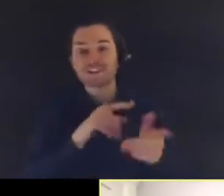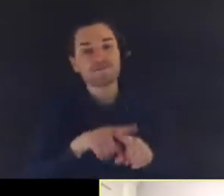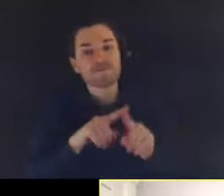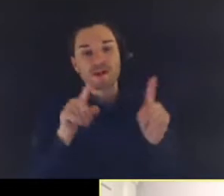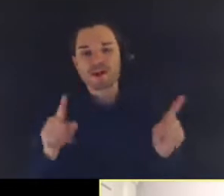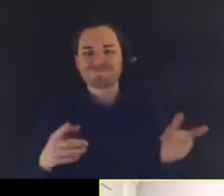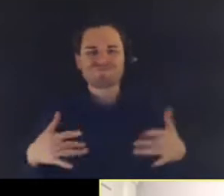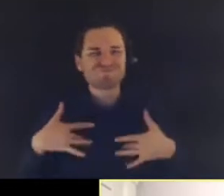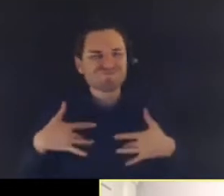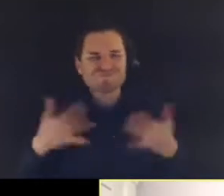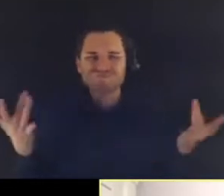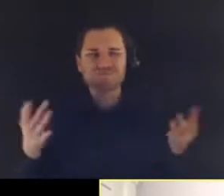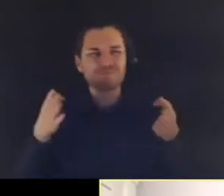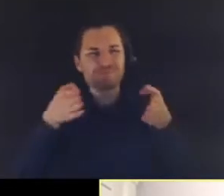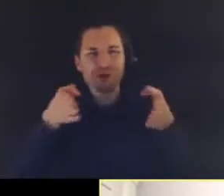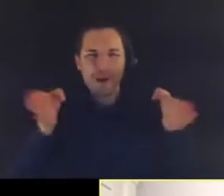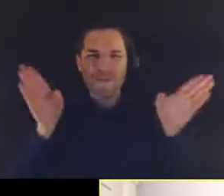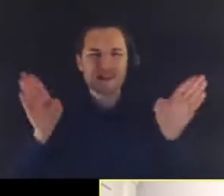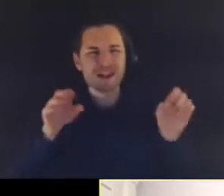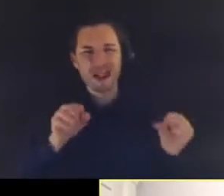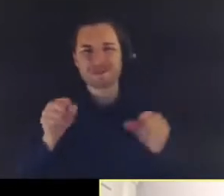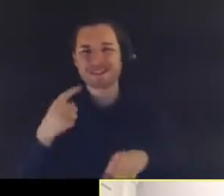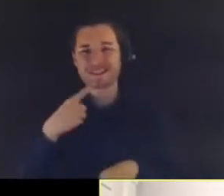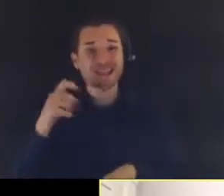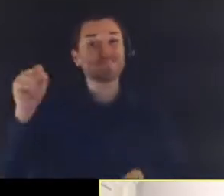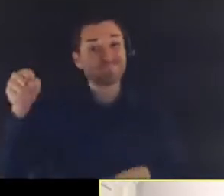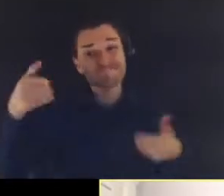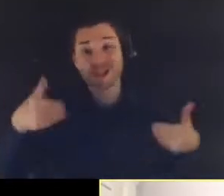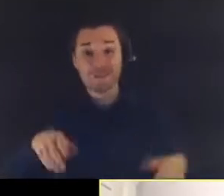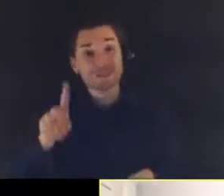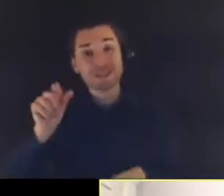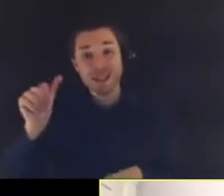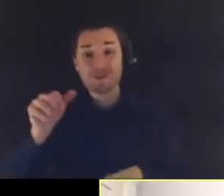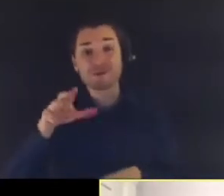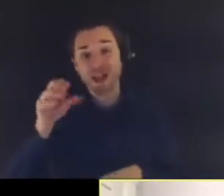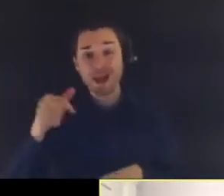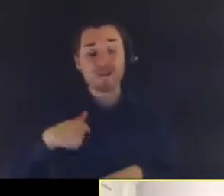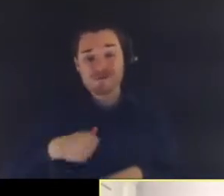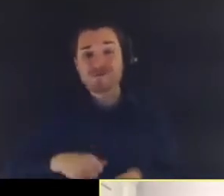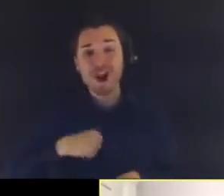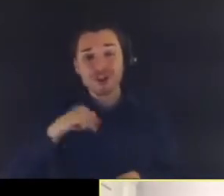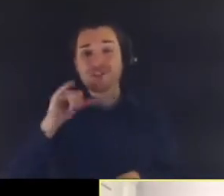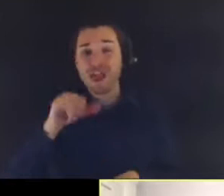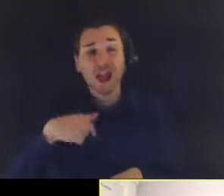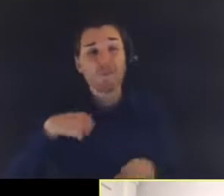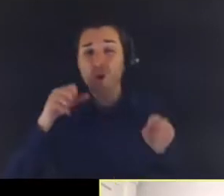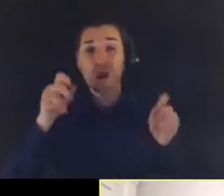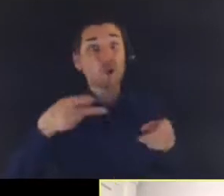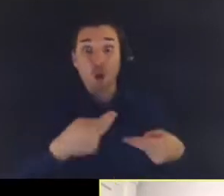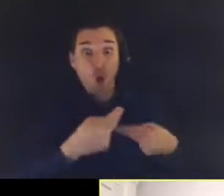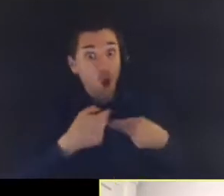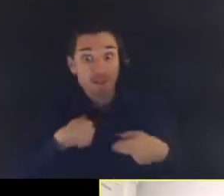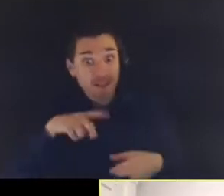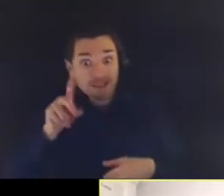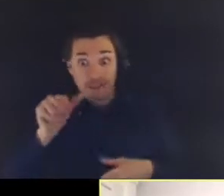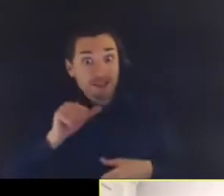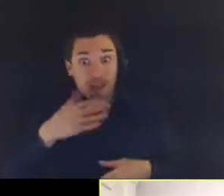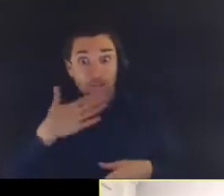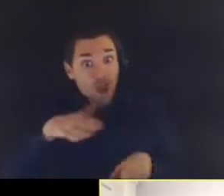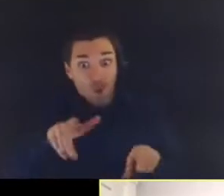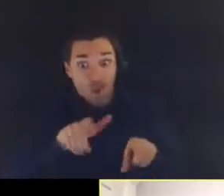to say I am disabled and I m proud of that. I m okay with that. You can call me disabled,